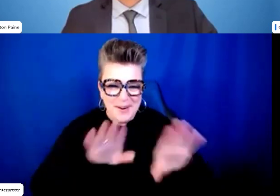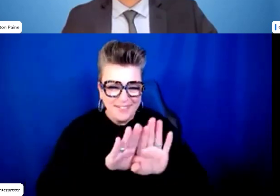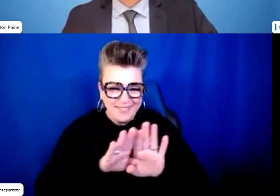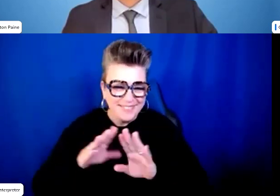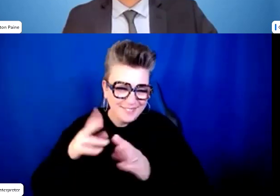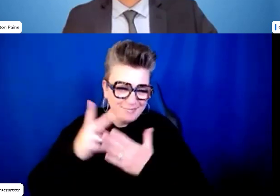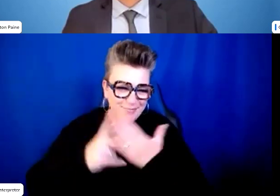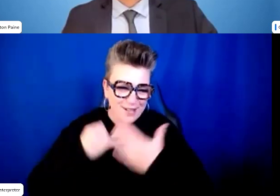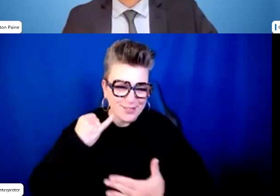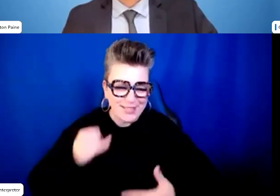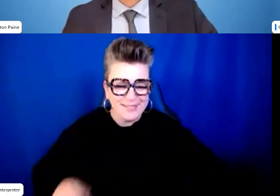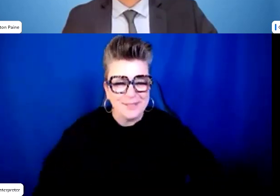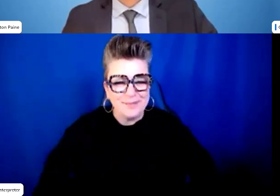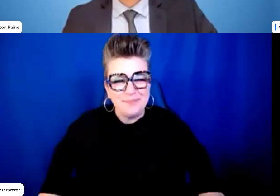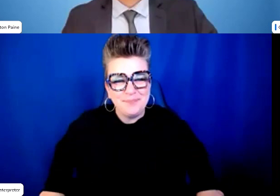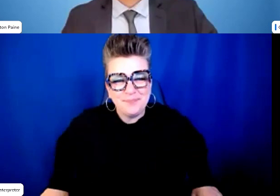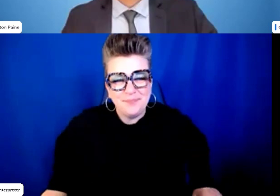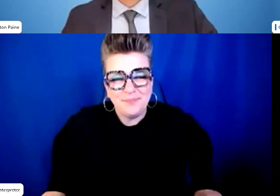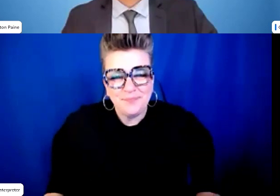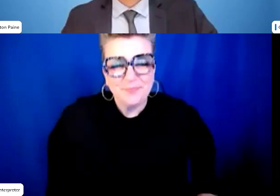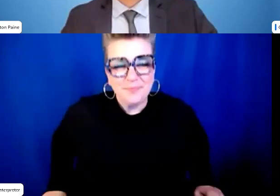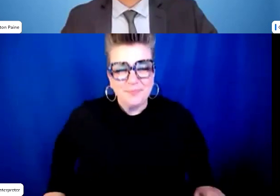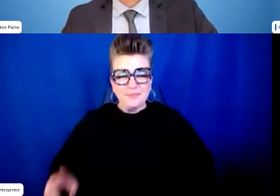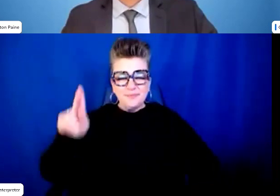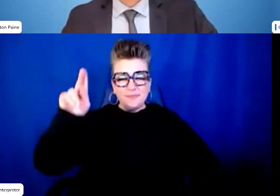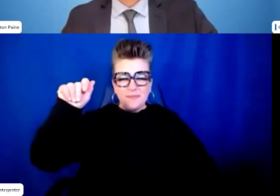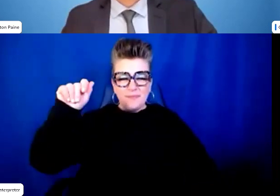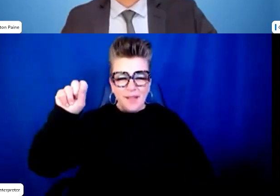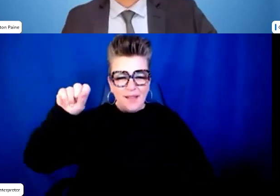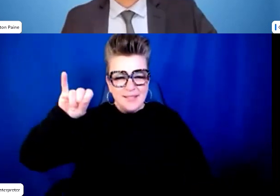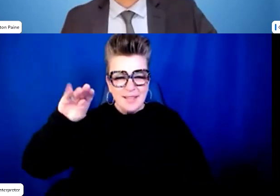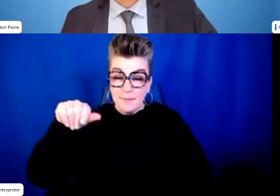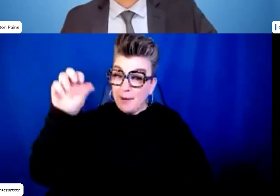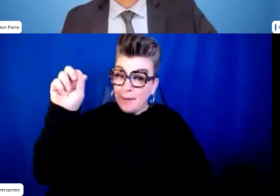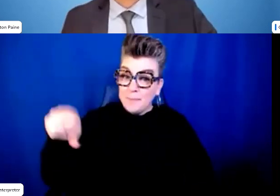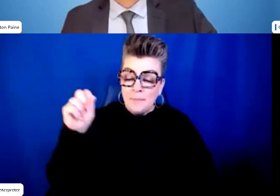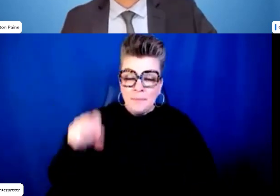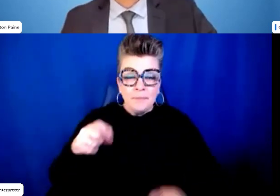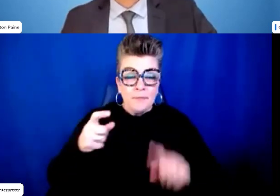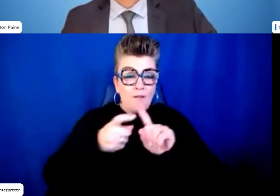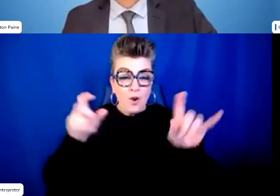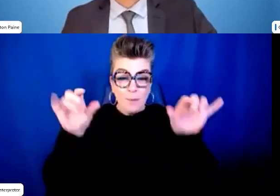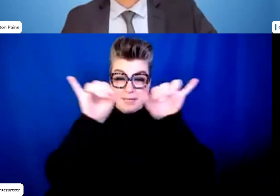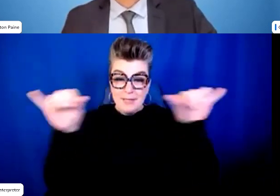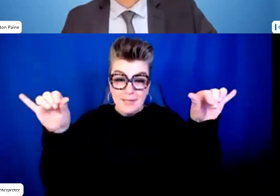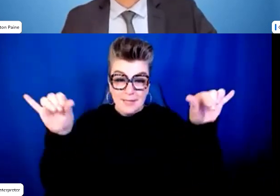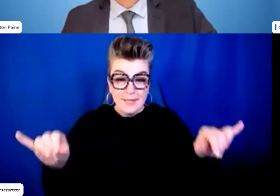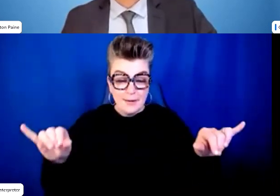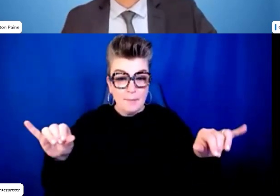Kasima Garst: Yeah, one thing I'll just add from a systems perspective, we are going to be updating our notice of award